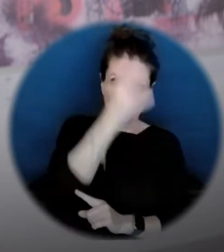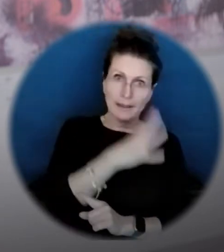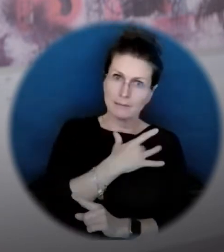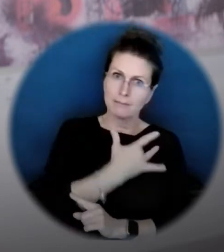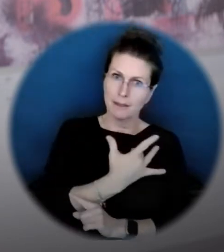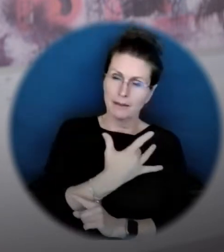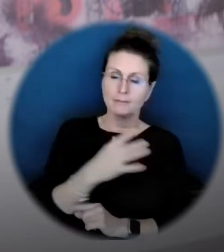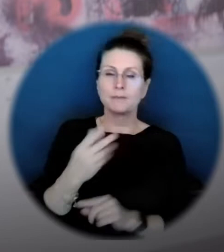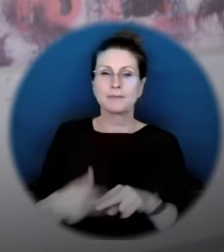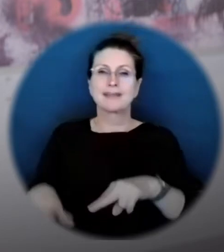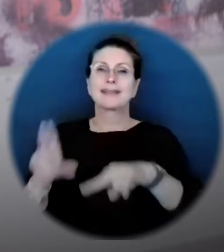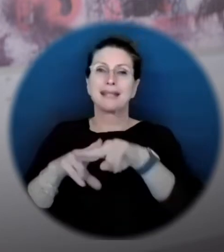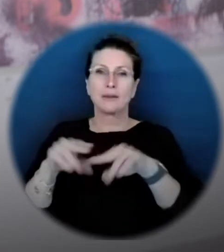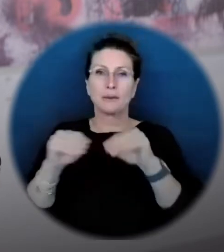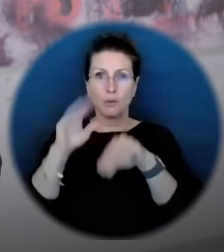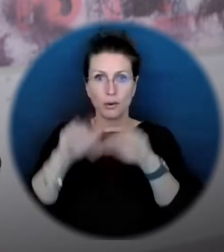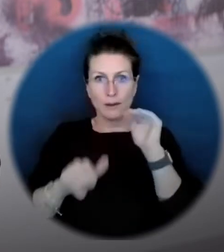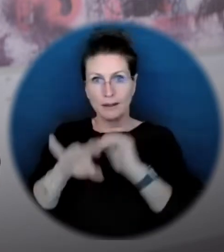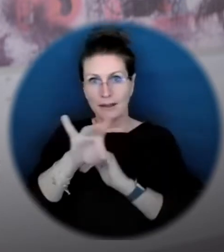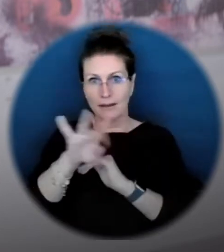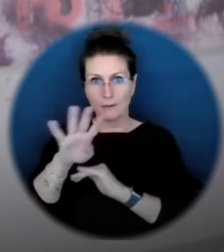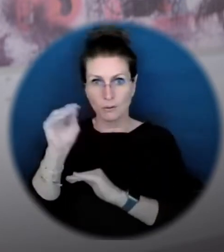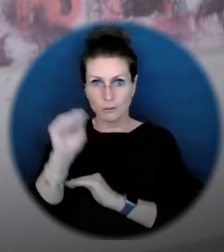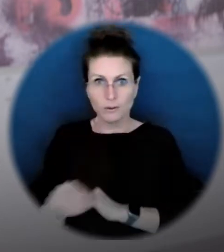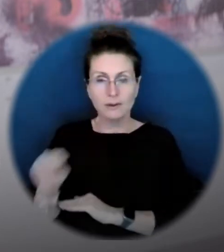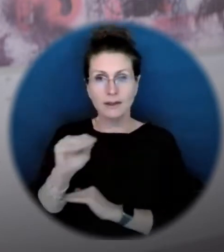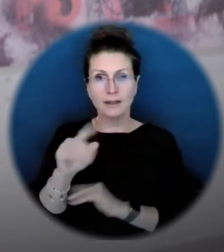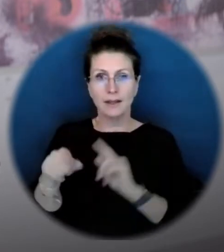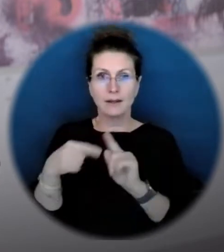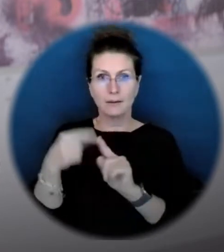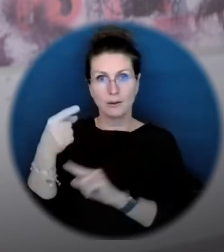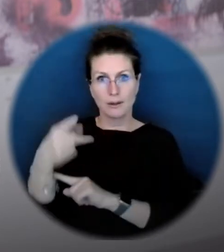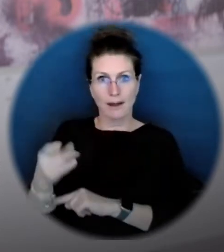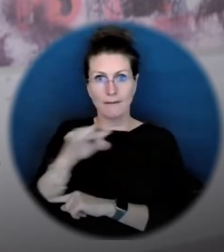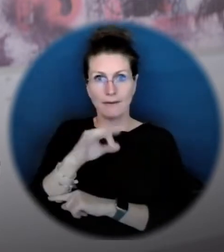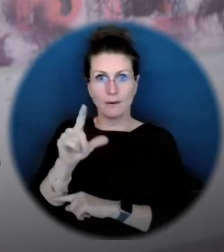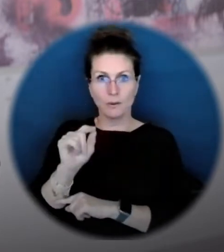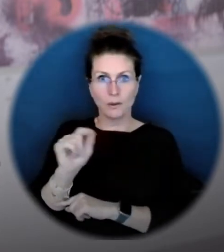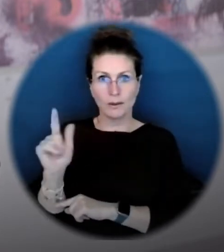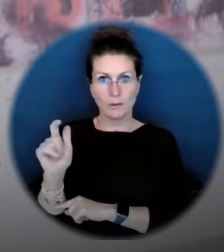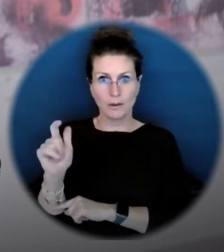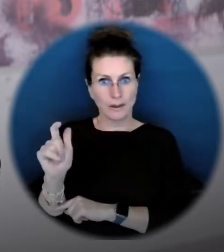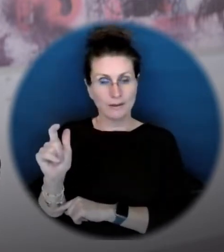has increased by more than 84% in the first half of 2021 alone.